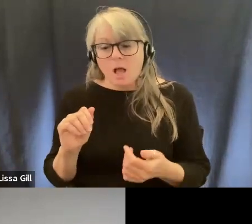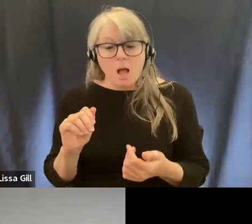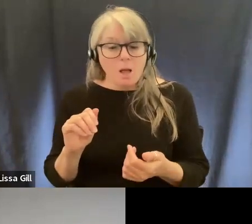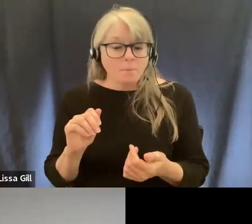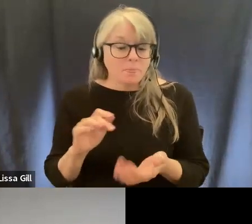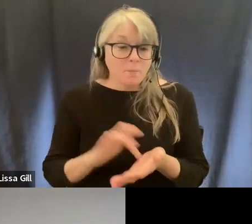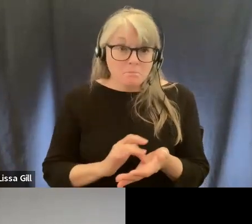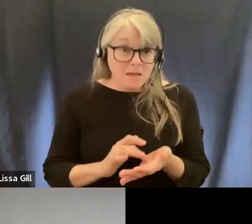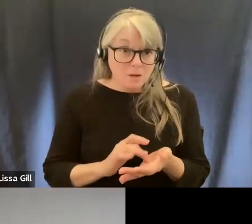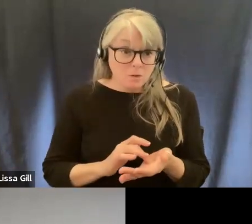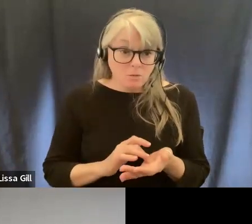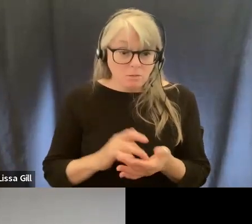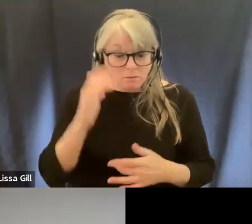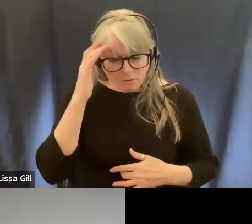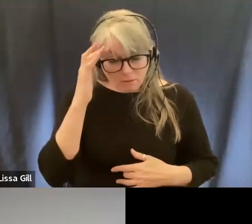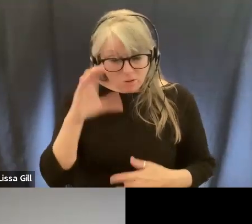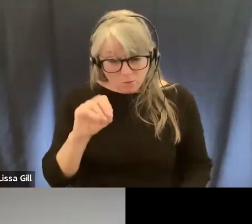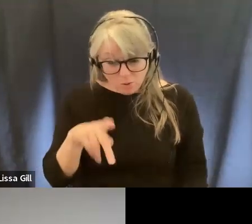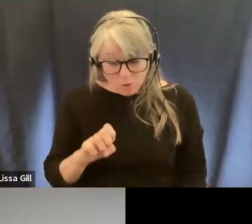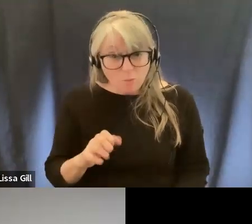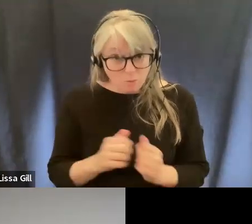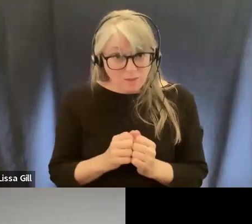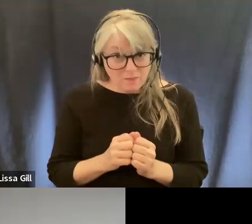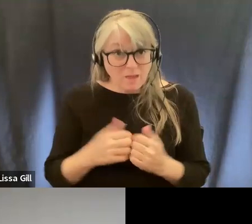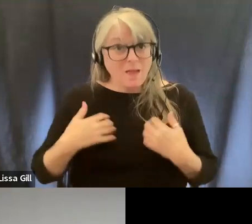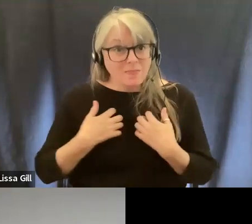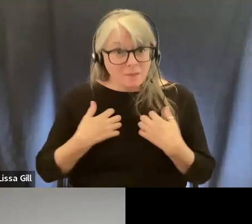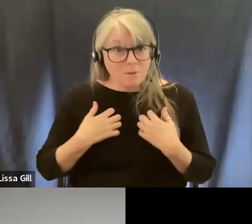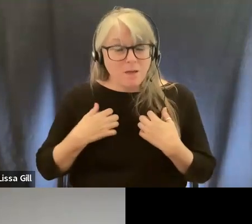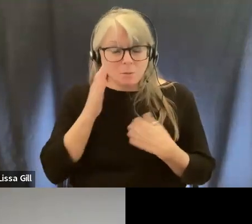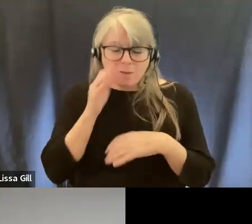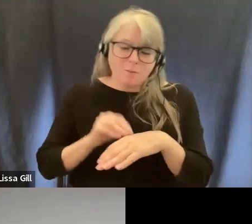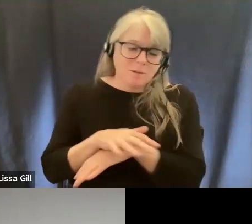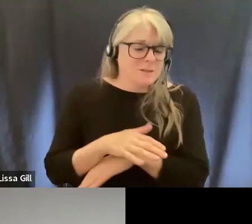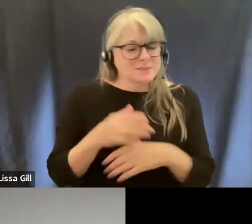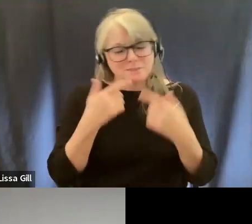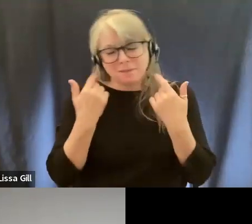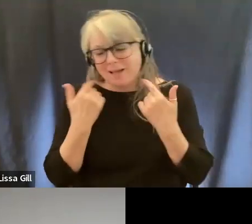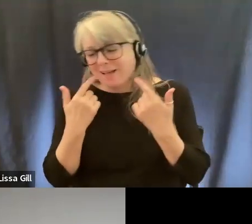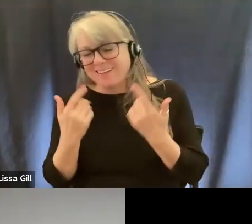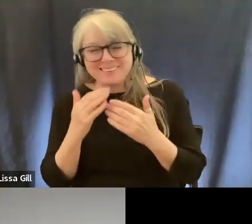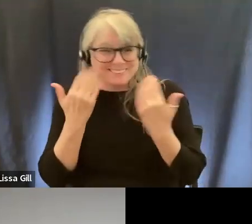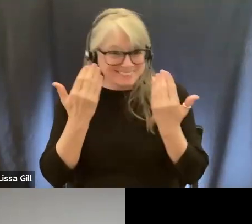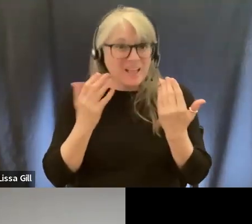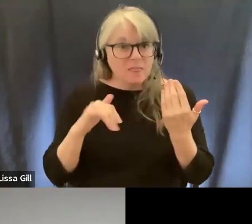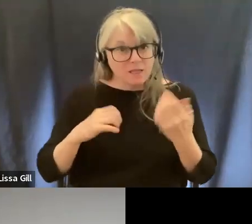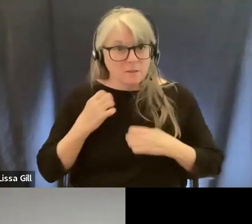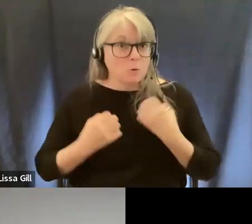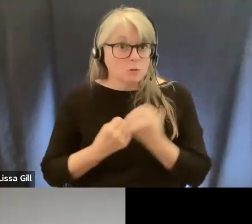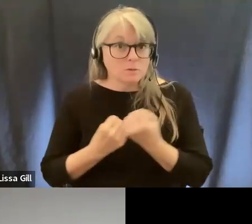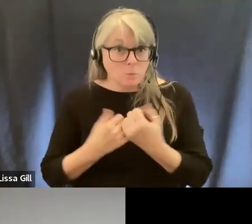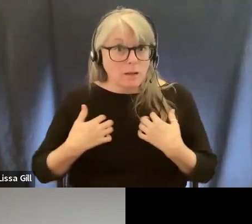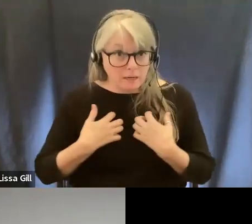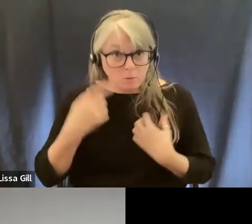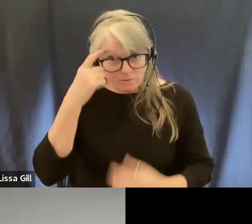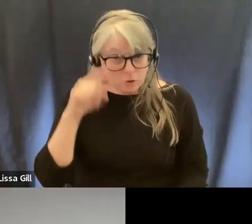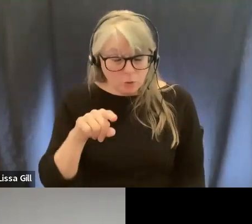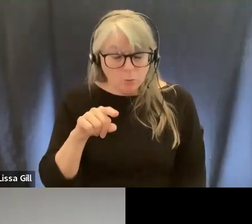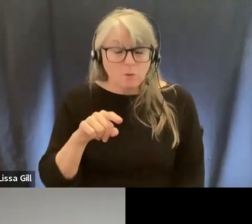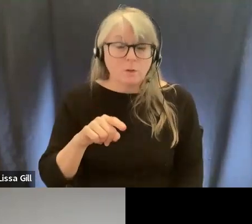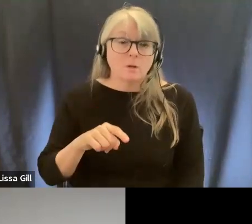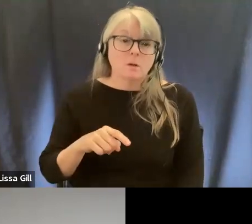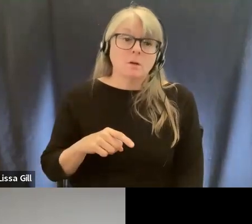If you have a pet. I promise you that that pet makes you smile and laugh and it is considered an emotional support animal for you.